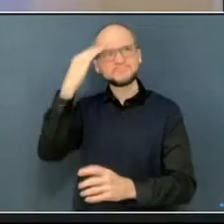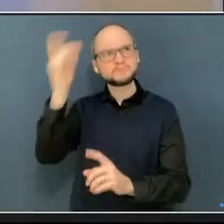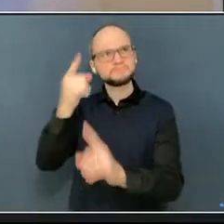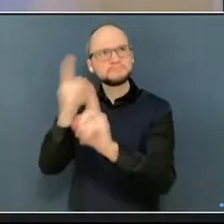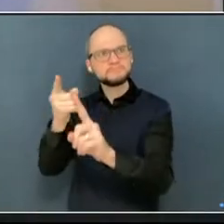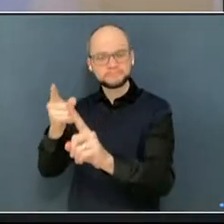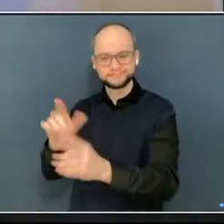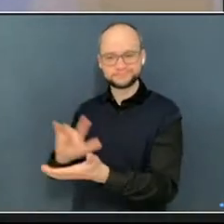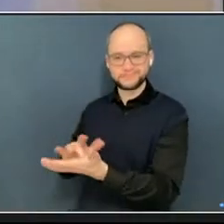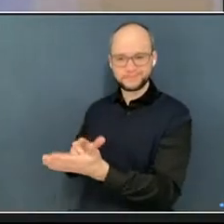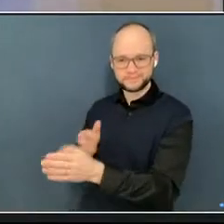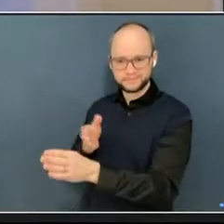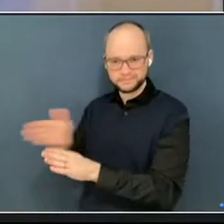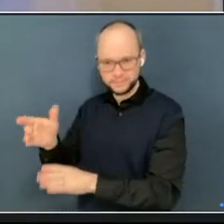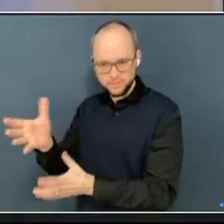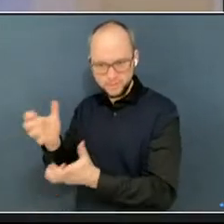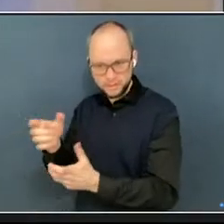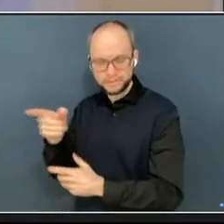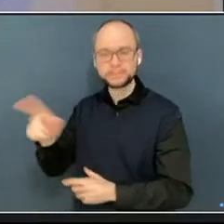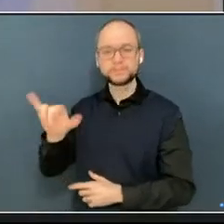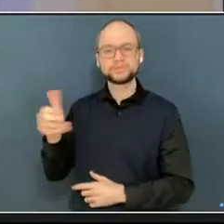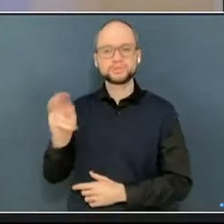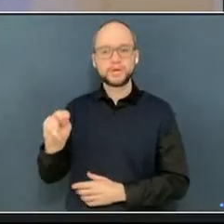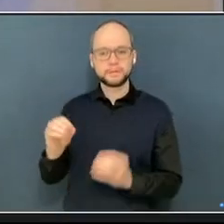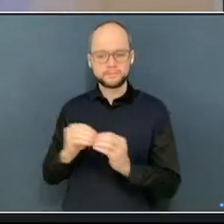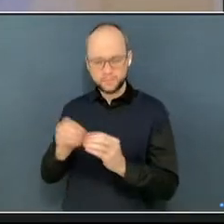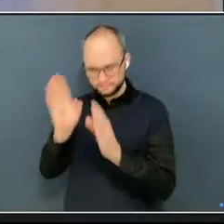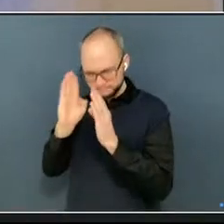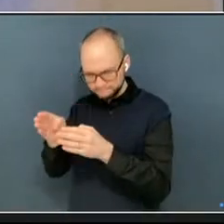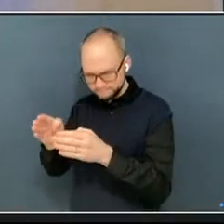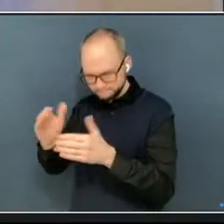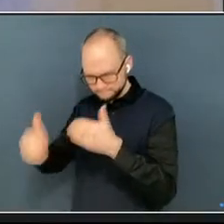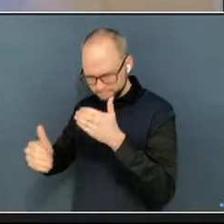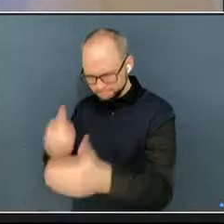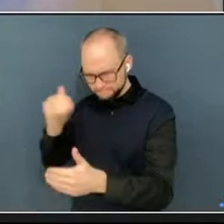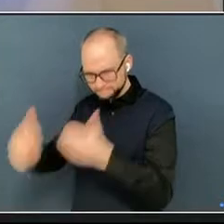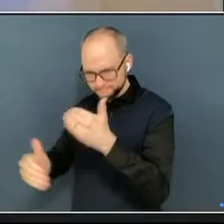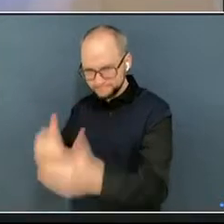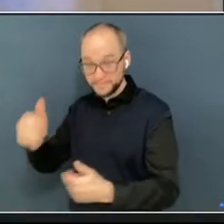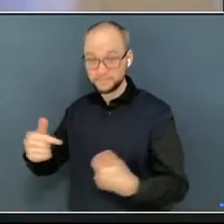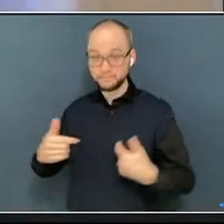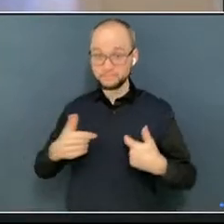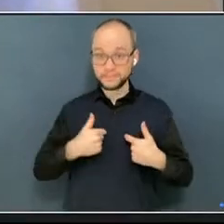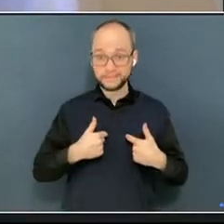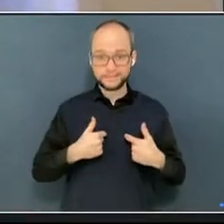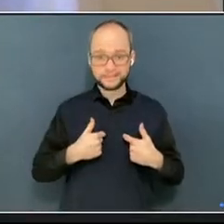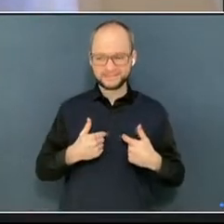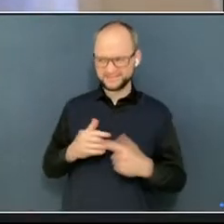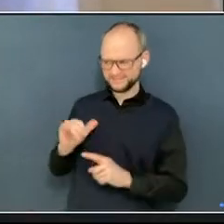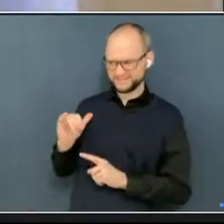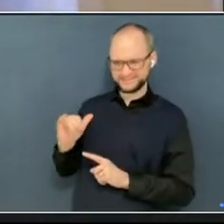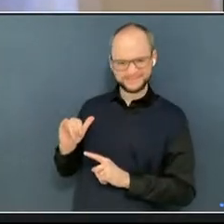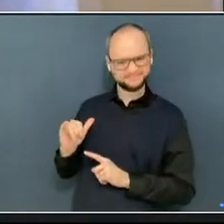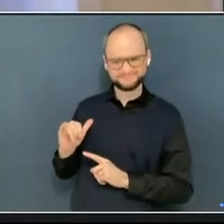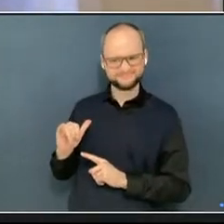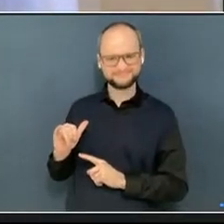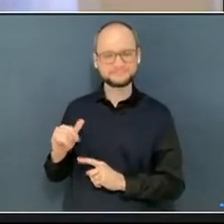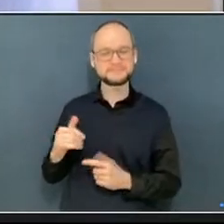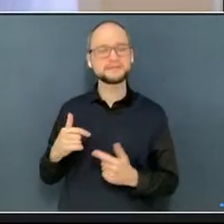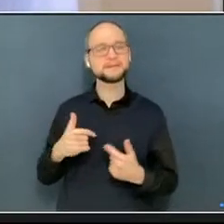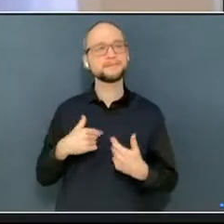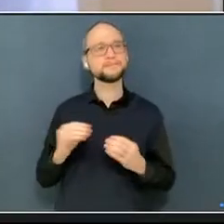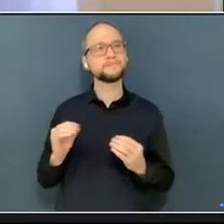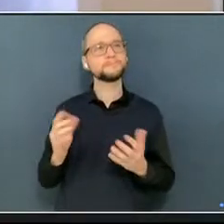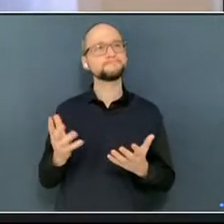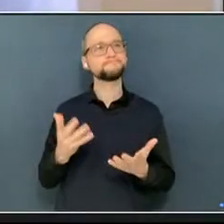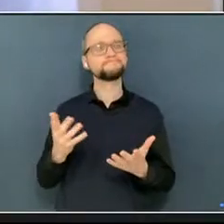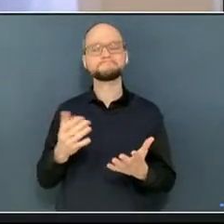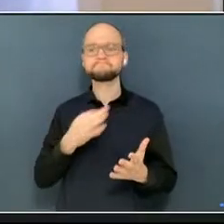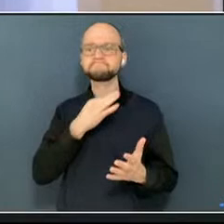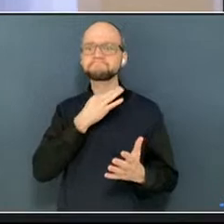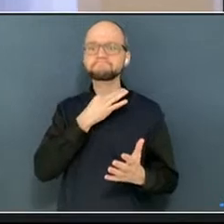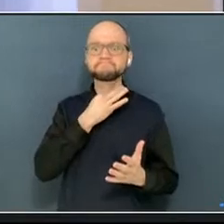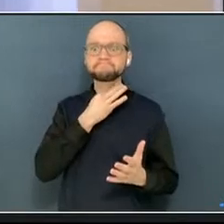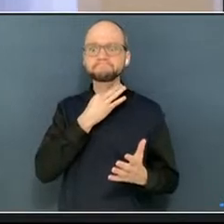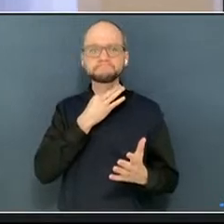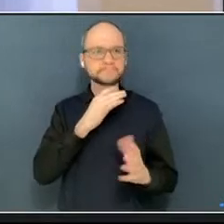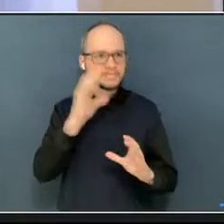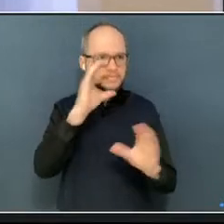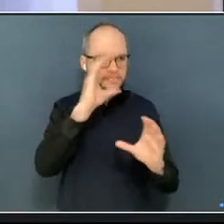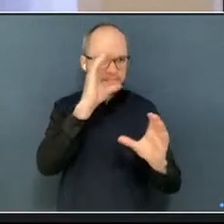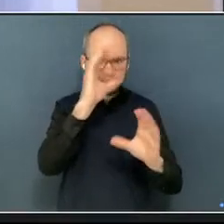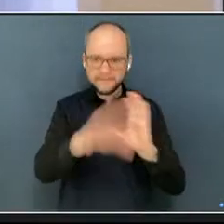John was a disciplined one, focused and steady. Me, I am a curiosity hunter. Now father senses